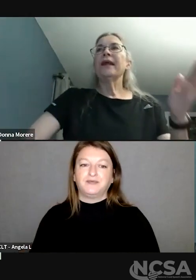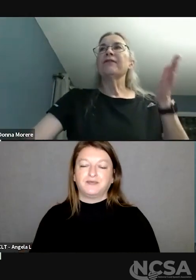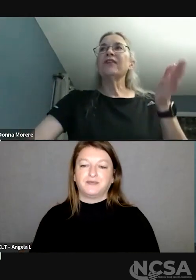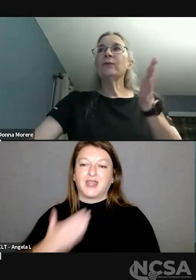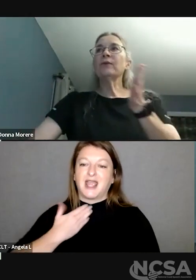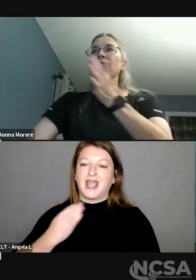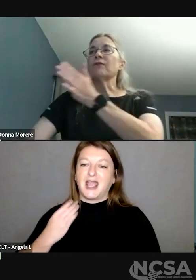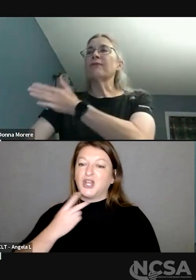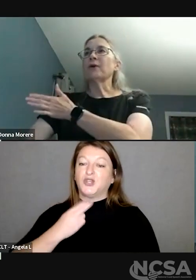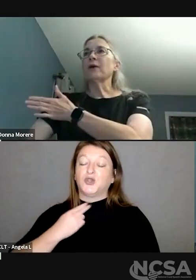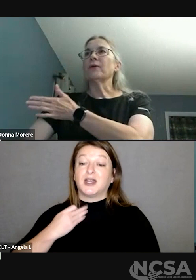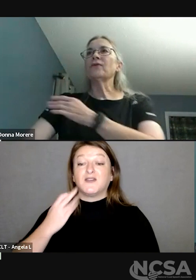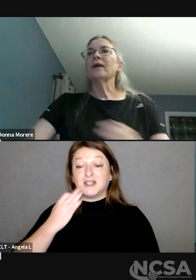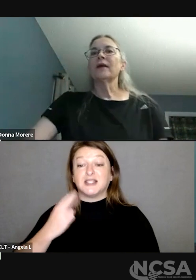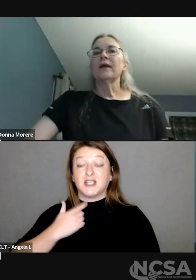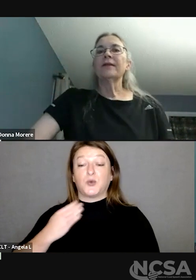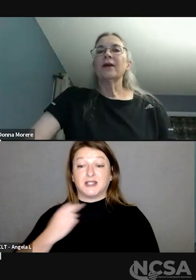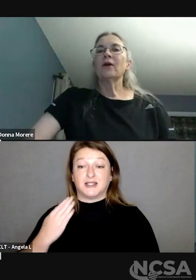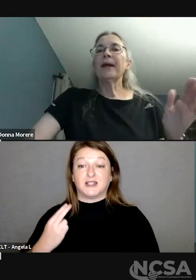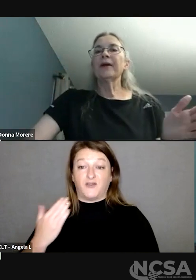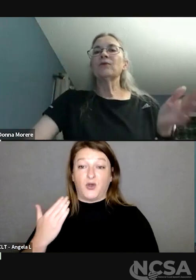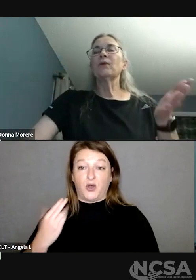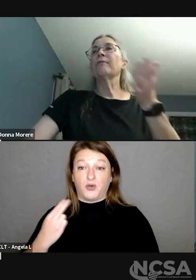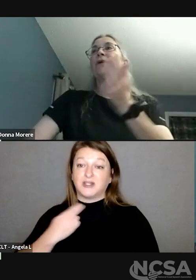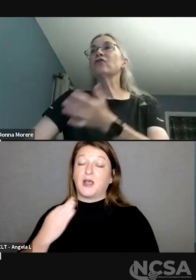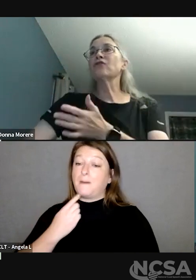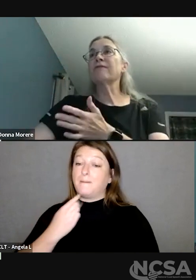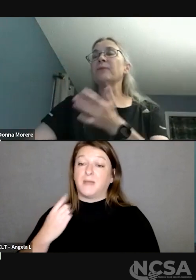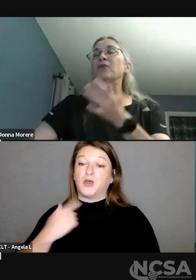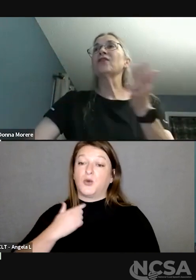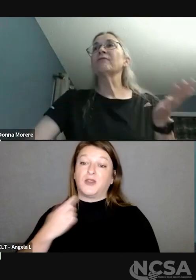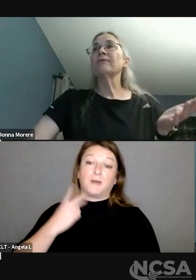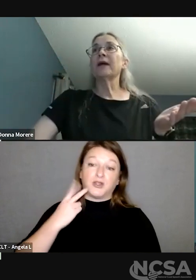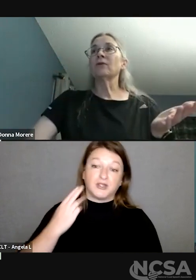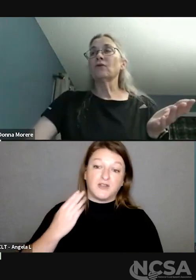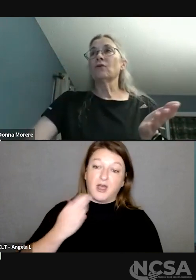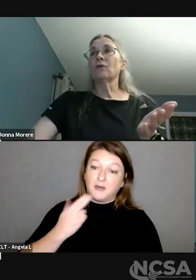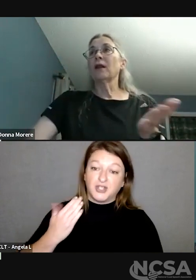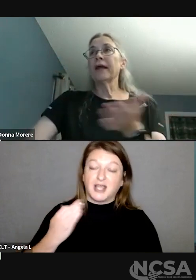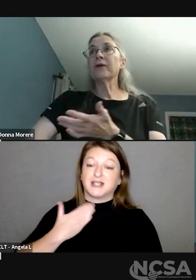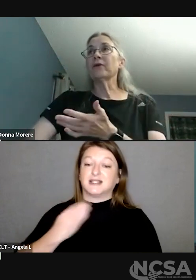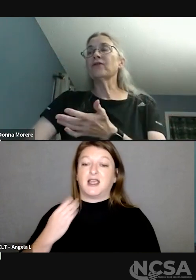And you can have sequences of photos that are paired with pictures of objects and all letters